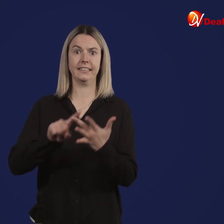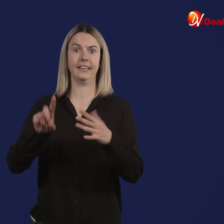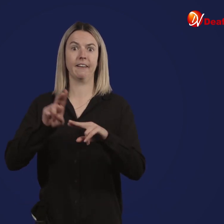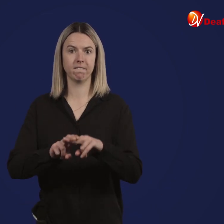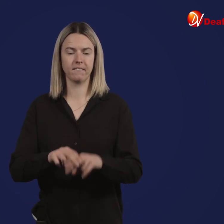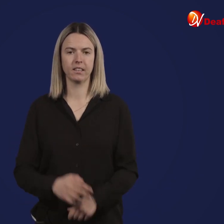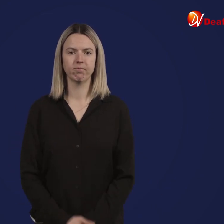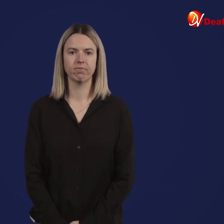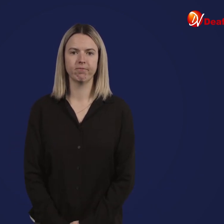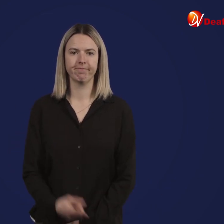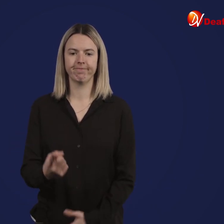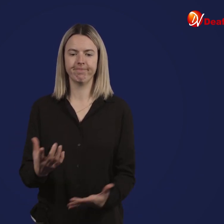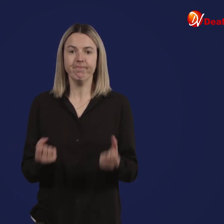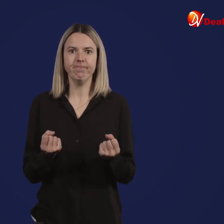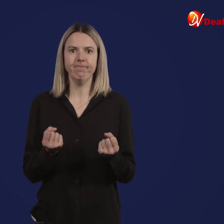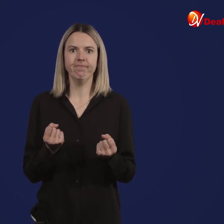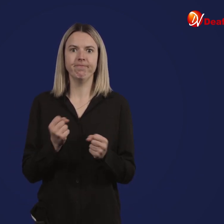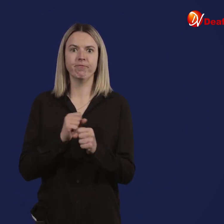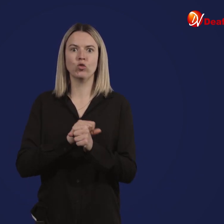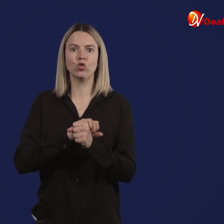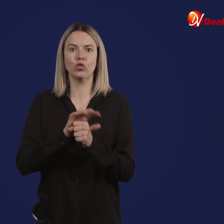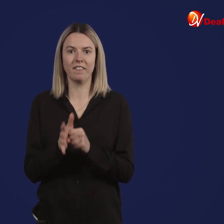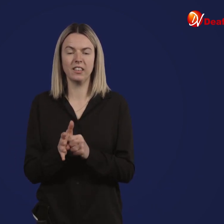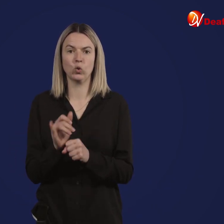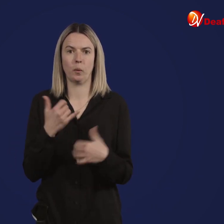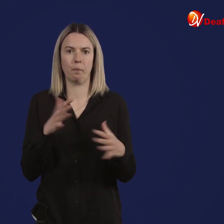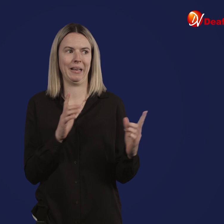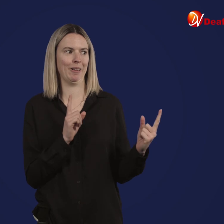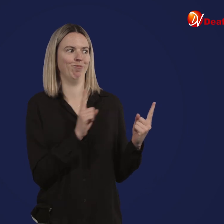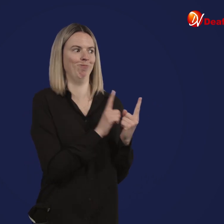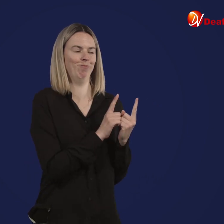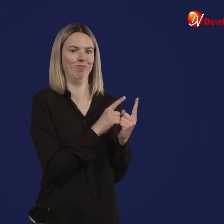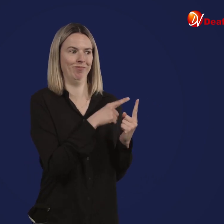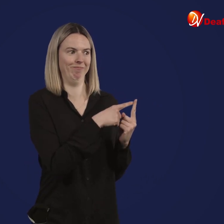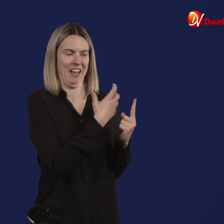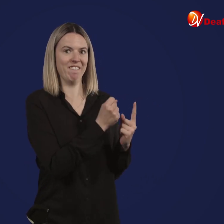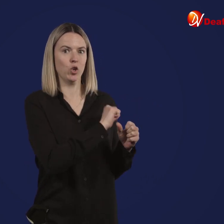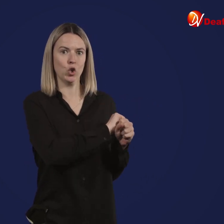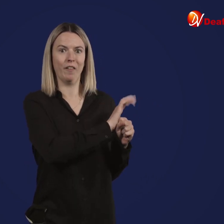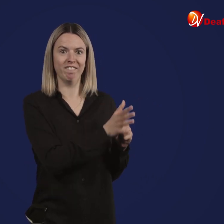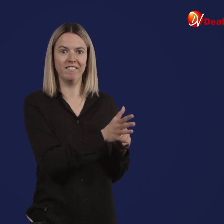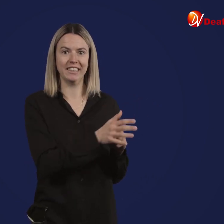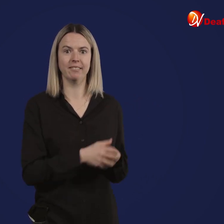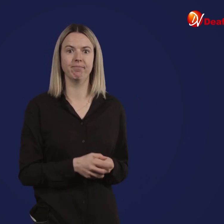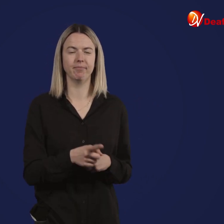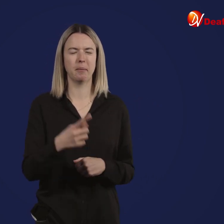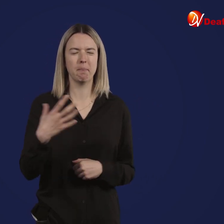you must wear a face mask when leaving your home or accommodation for a permitted reason such as medical care or to get tested.